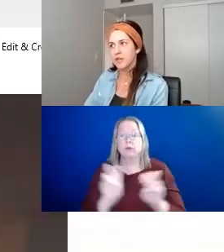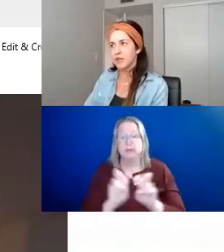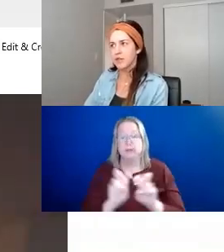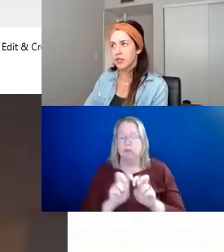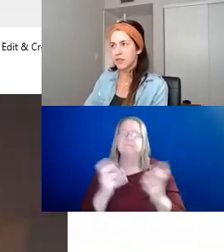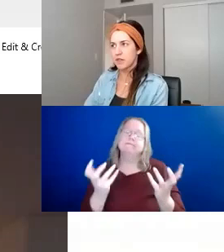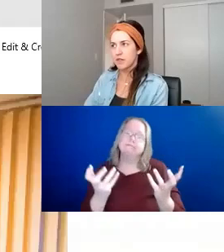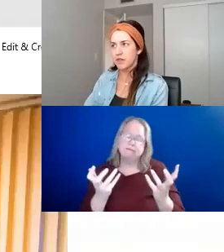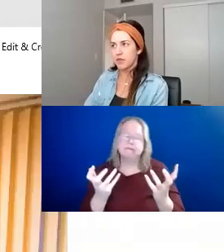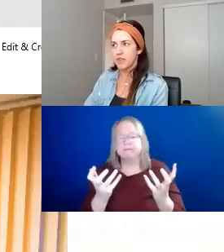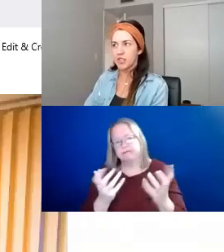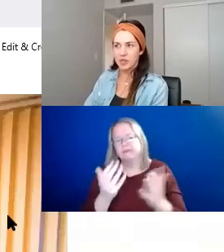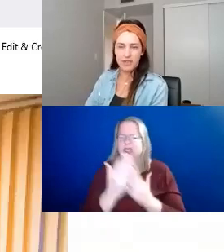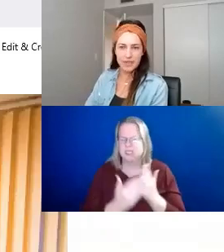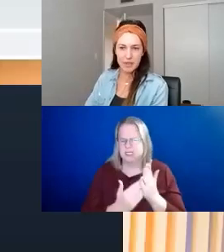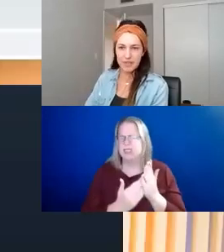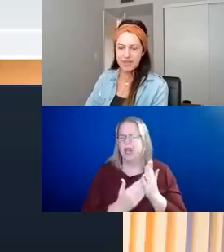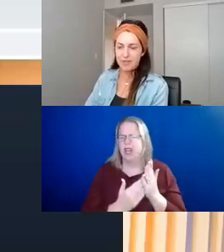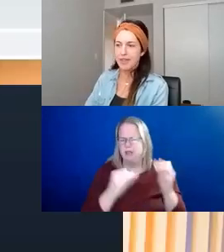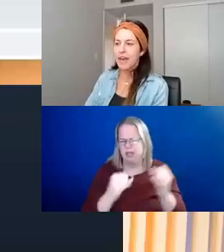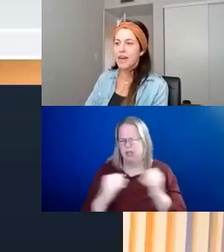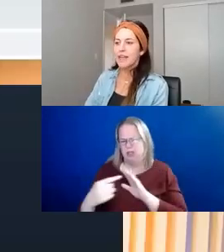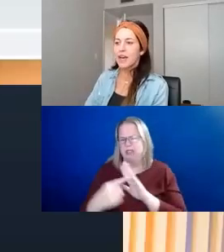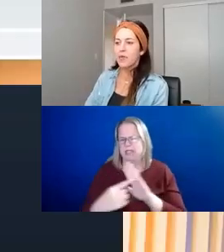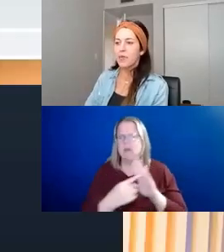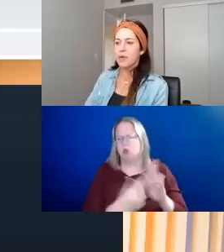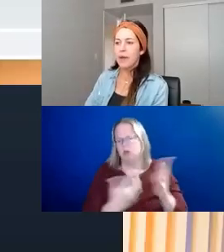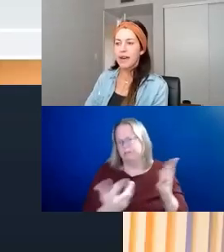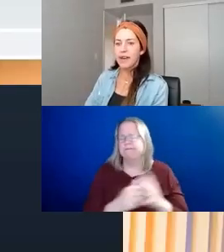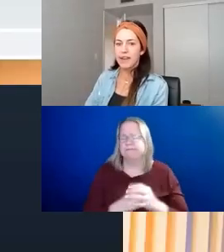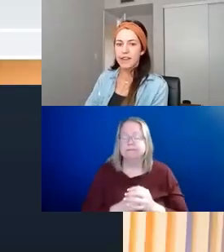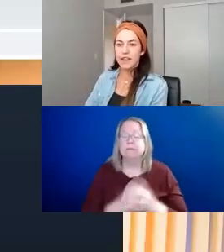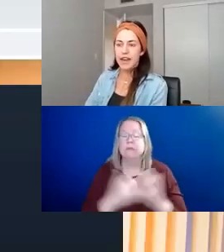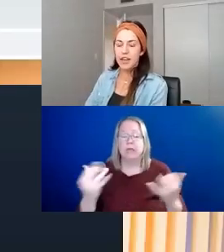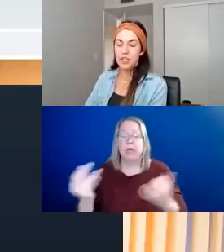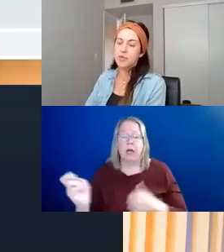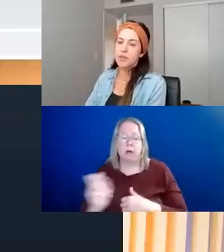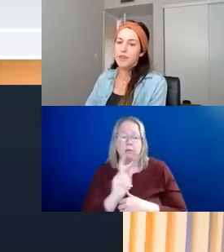Those are just a few visual examples. When we are 12:23:35 back in the actual